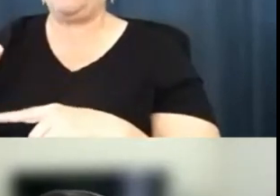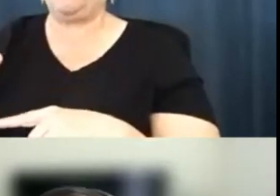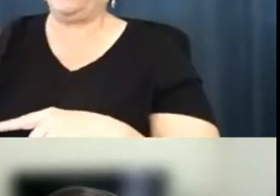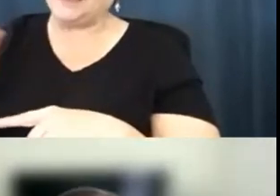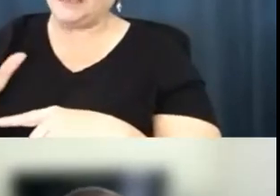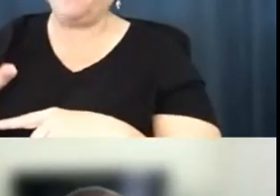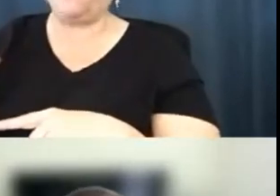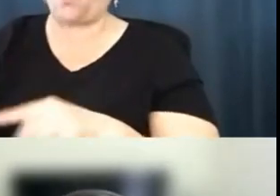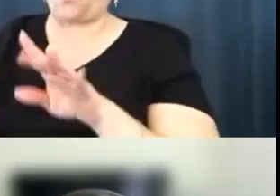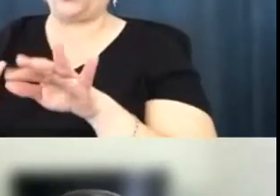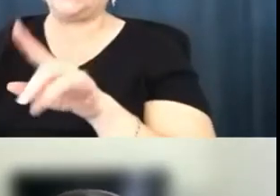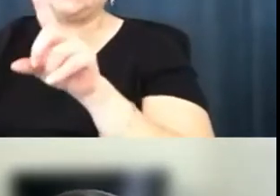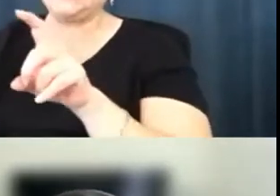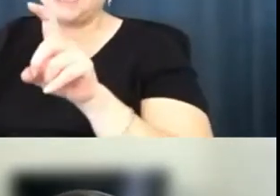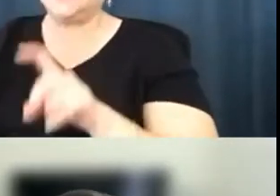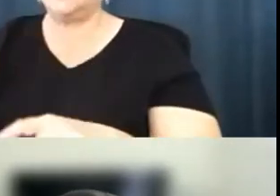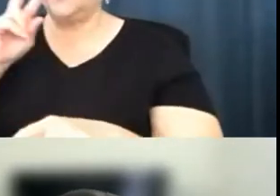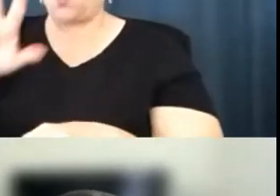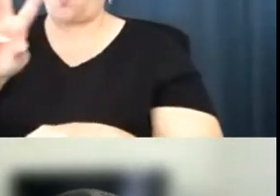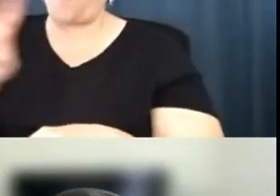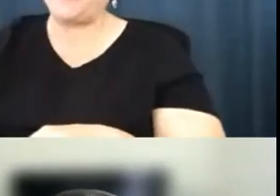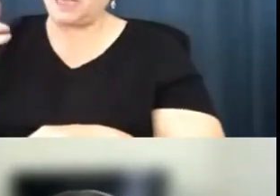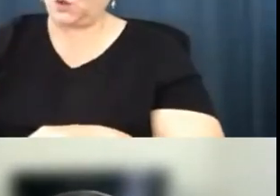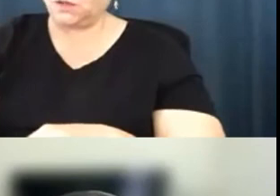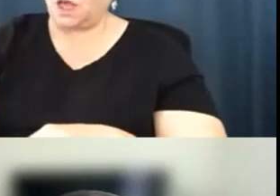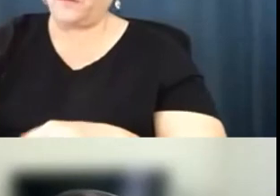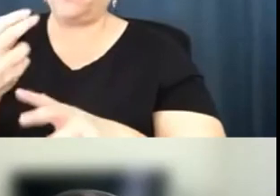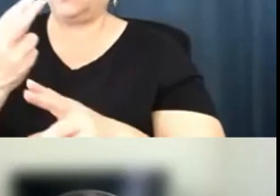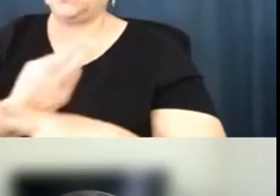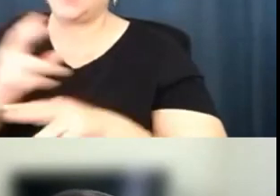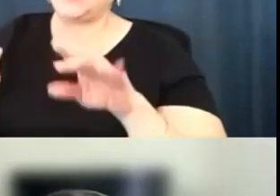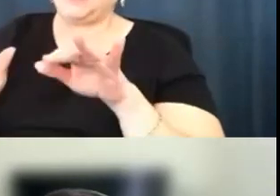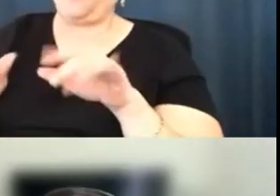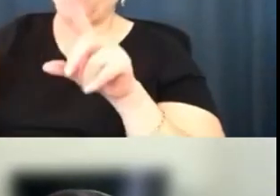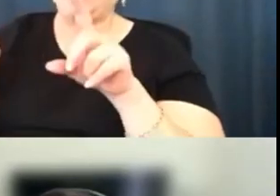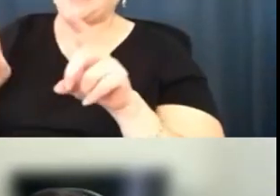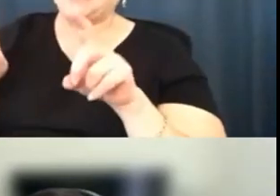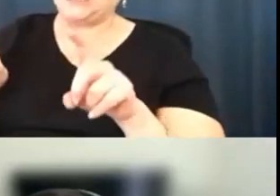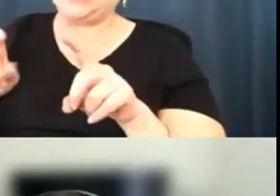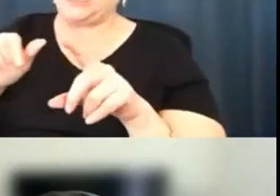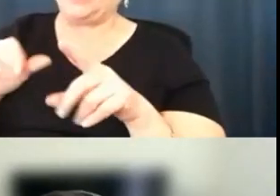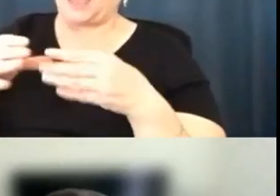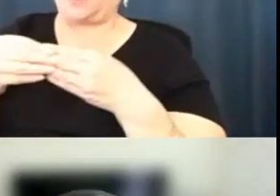if you could just take a look at your website and do some of that keyboard testing that we have in the testing guide and see what comes up,